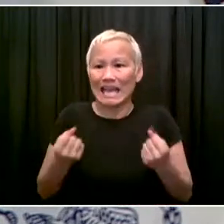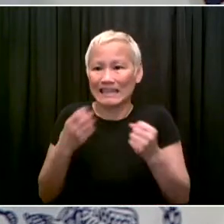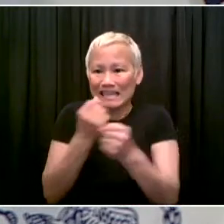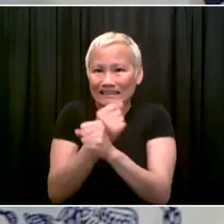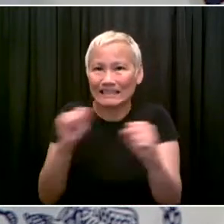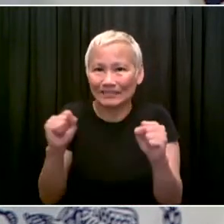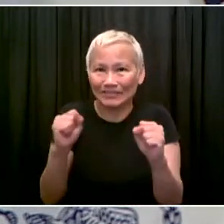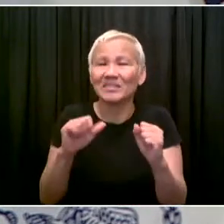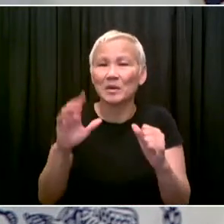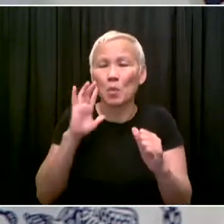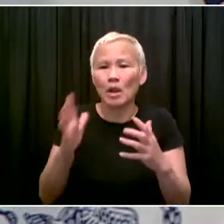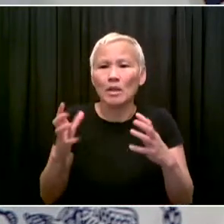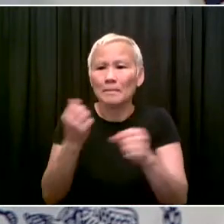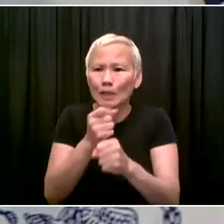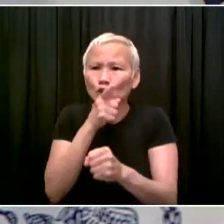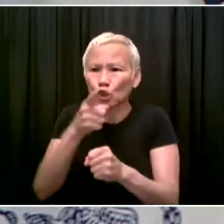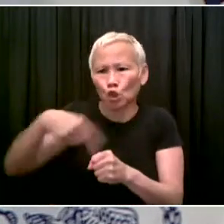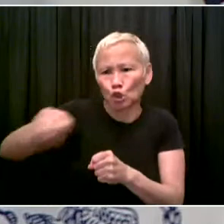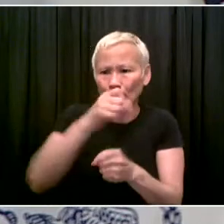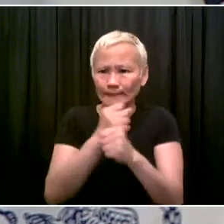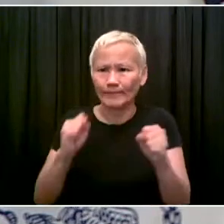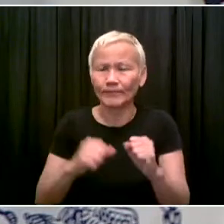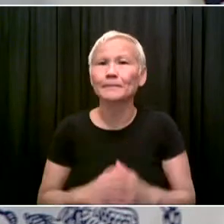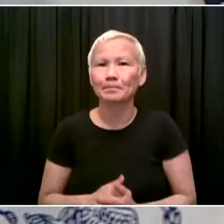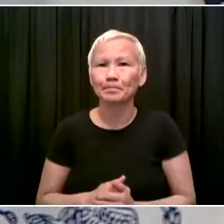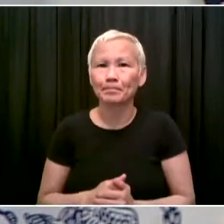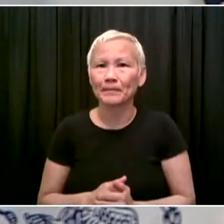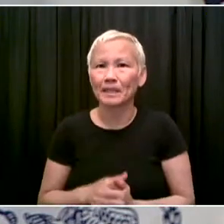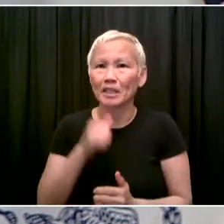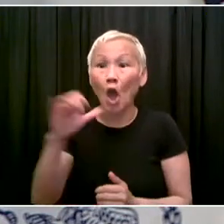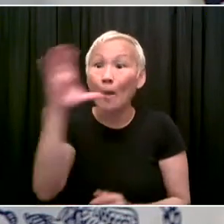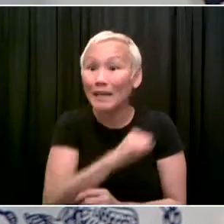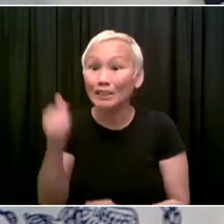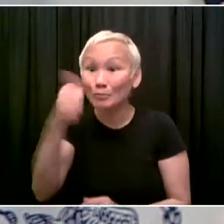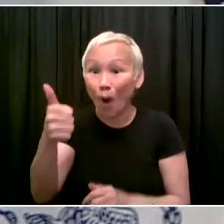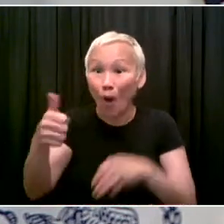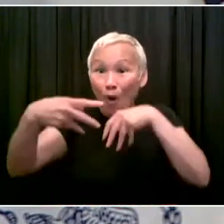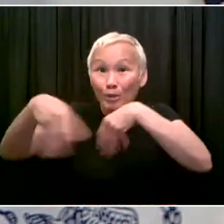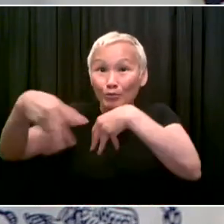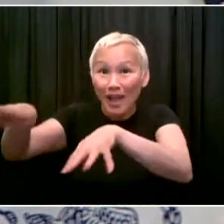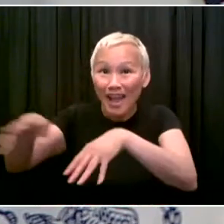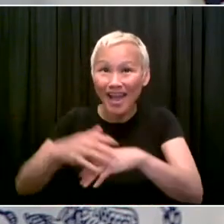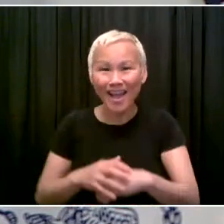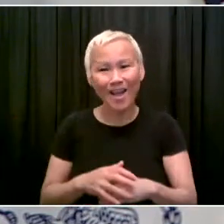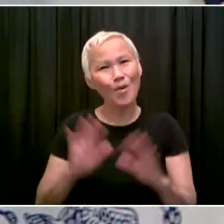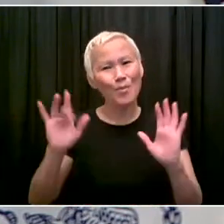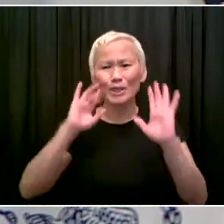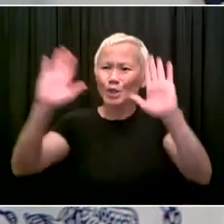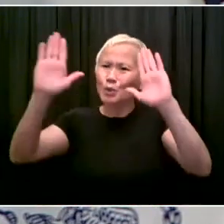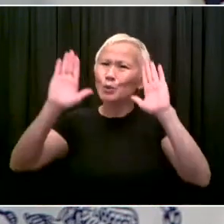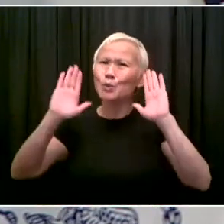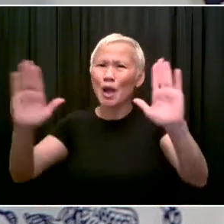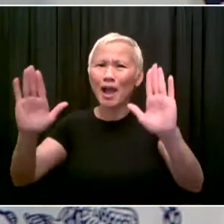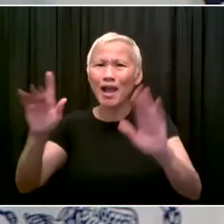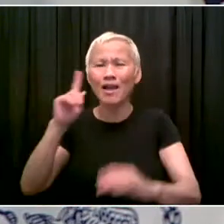PARADE AND THANKING THEM, NOT A BIG CEREMONY BUT THE PARADE ITSELF WILL BE THE CENTRAL SALUTE